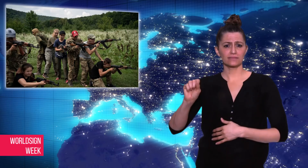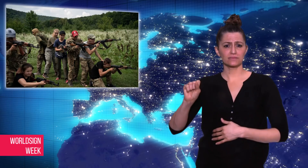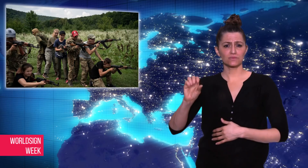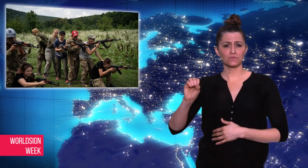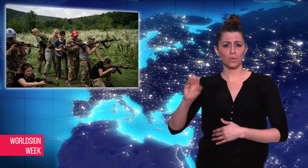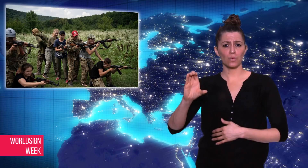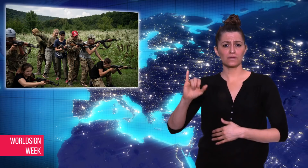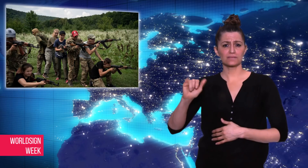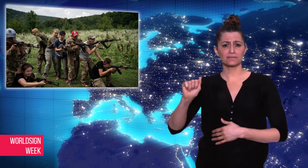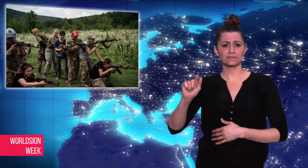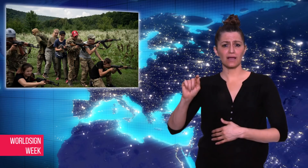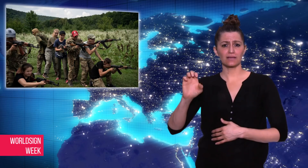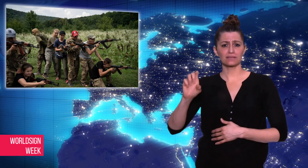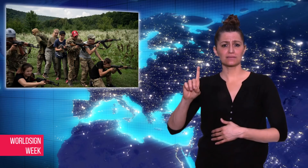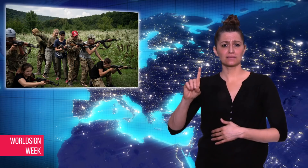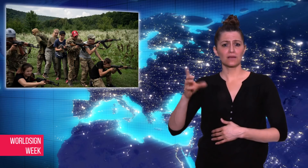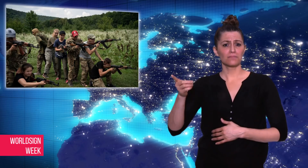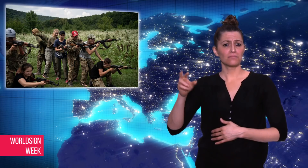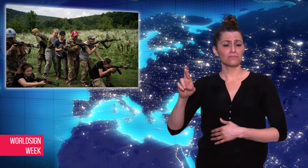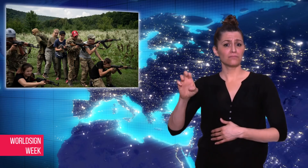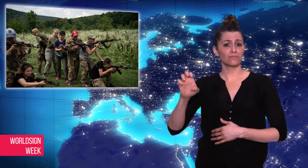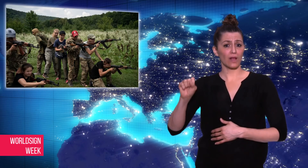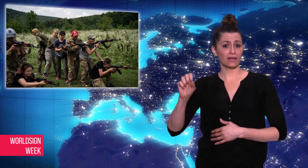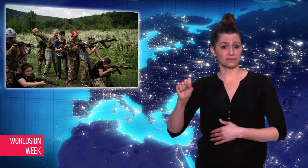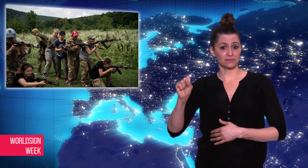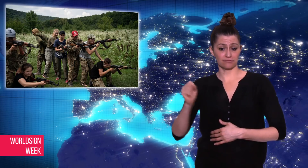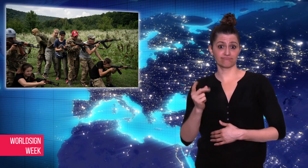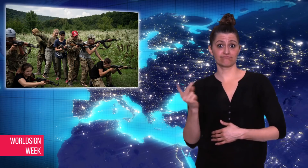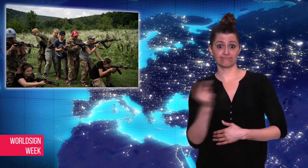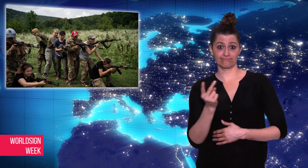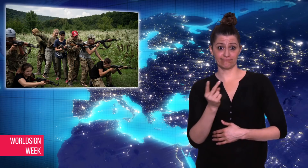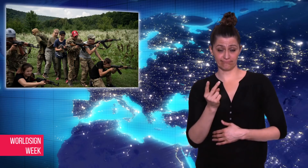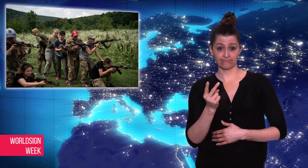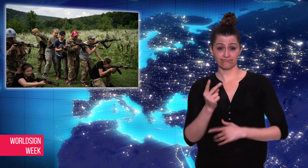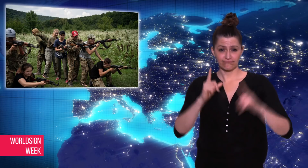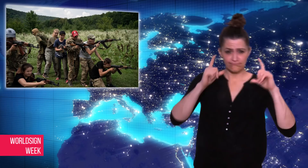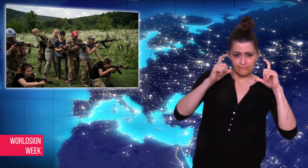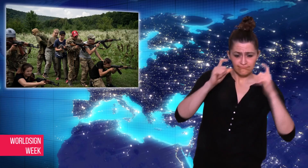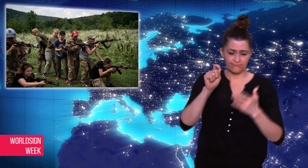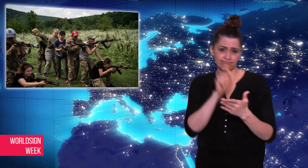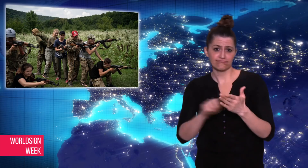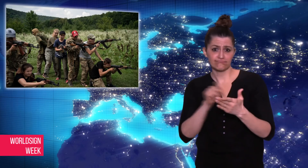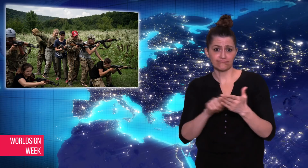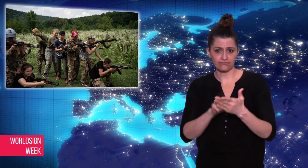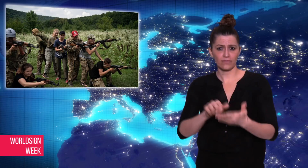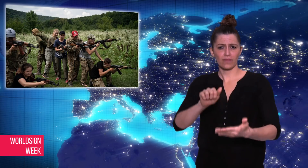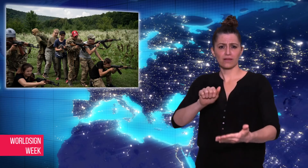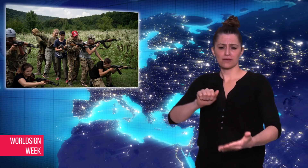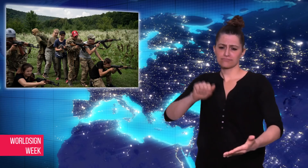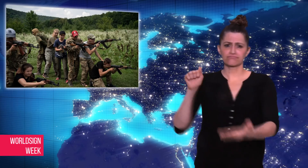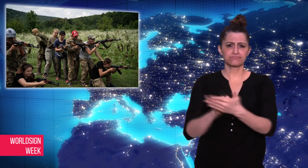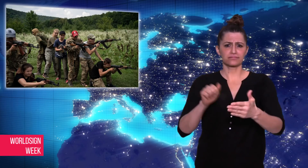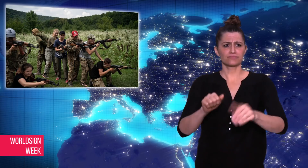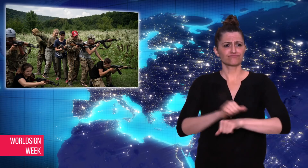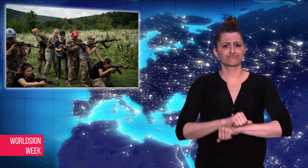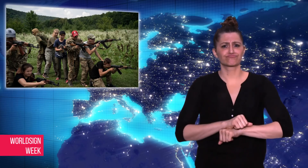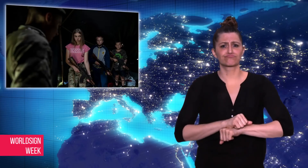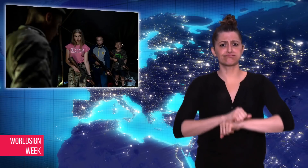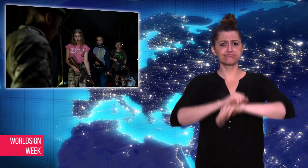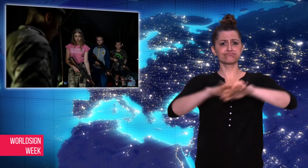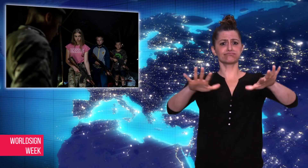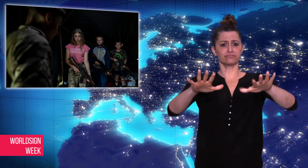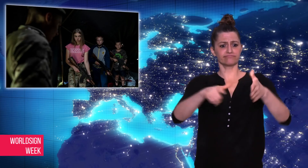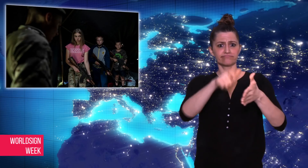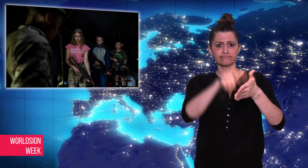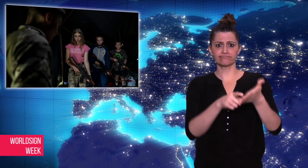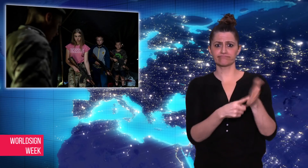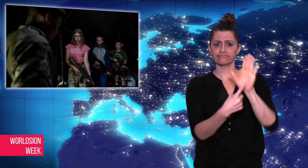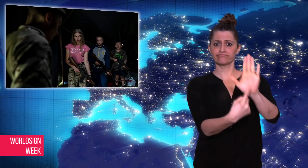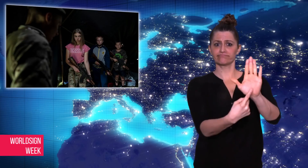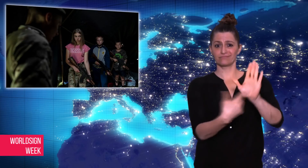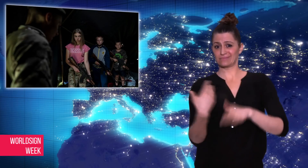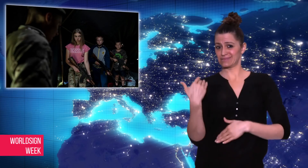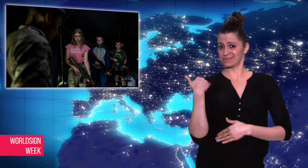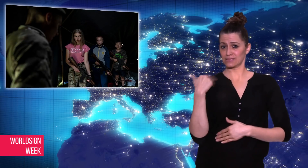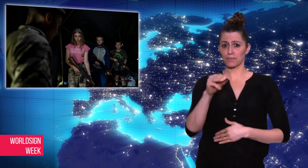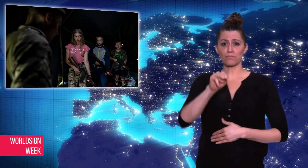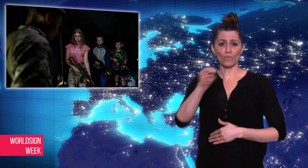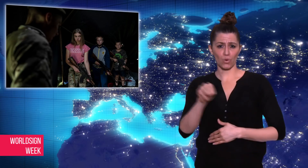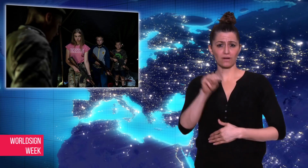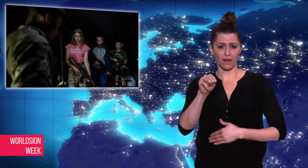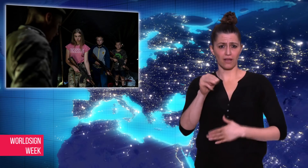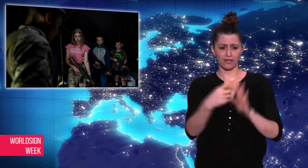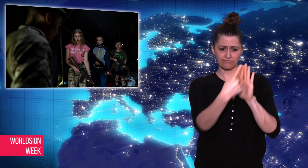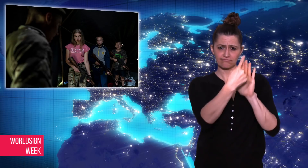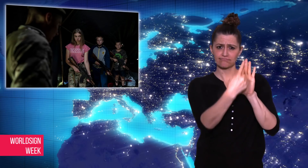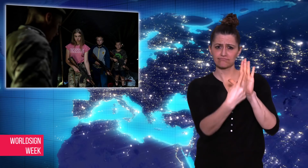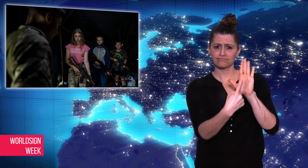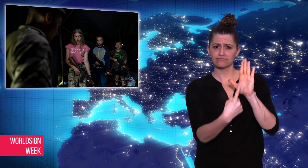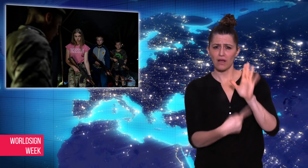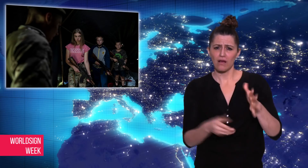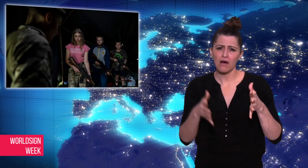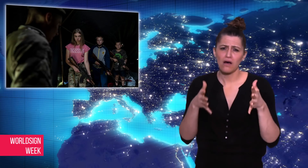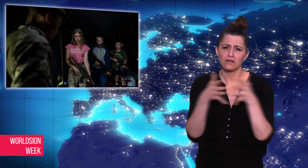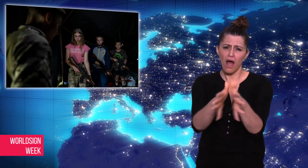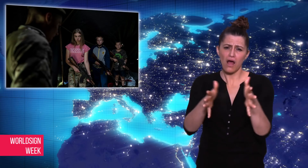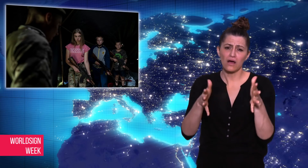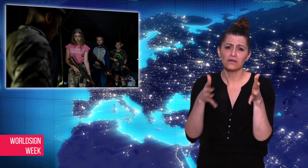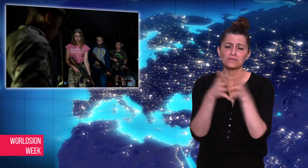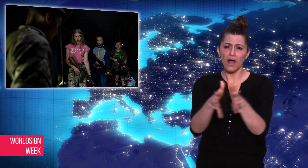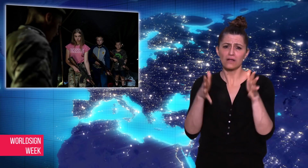published an article on Monday detailing their visit to